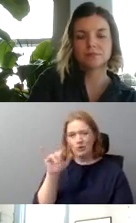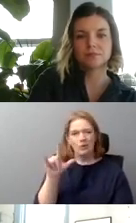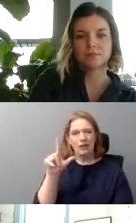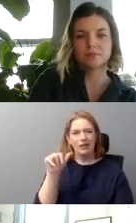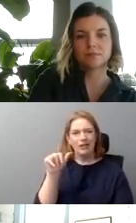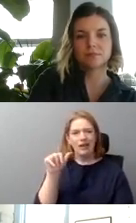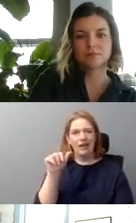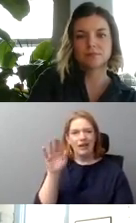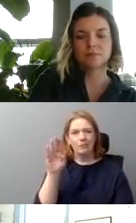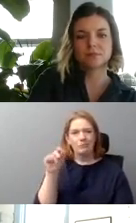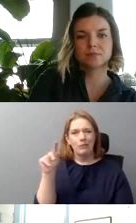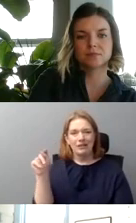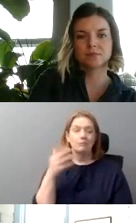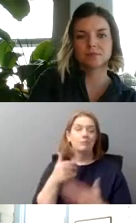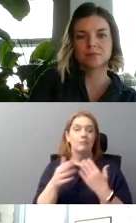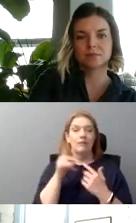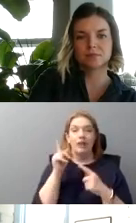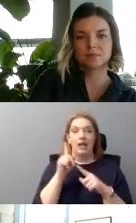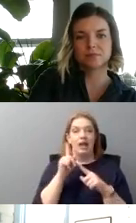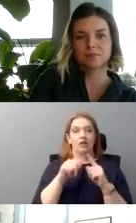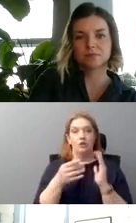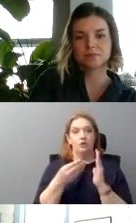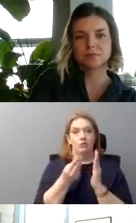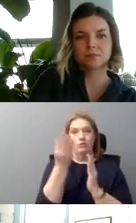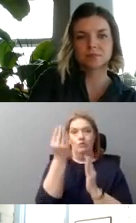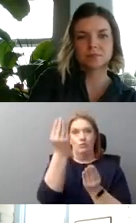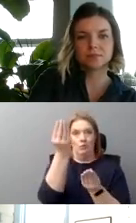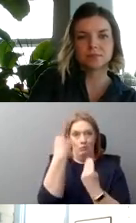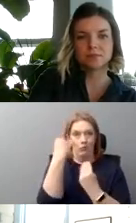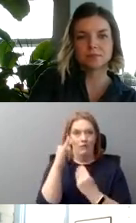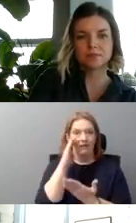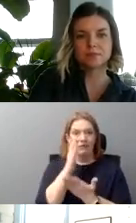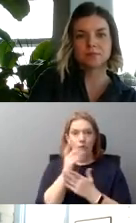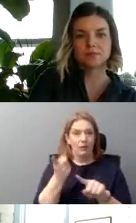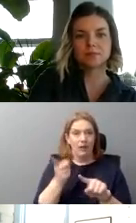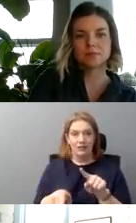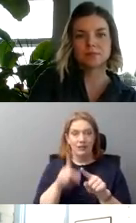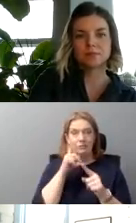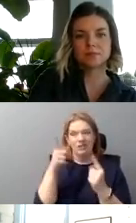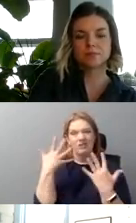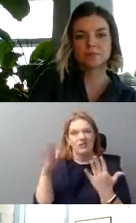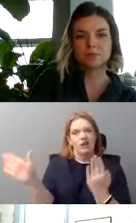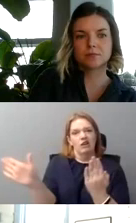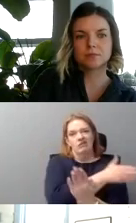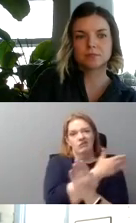they couldn't remove the the photograph from the wall, so they had to work around